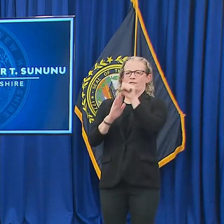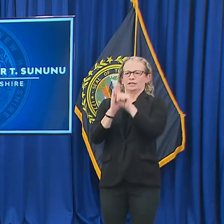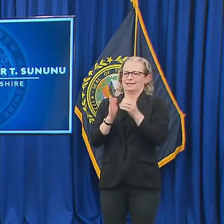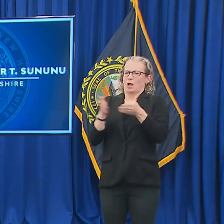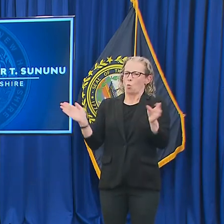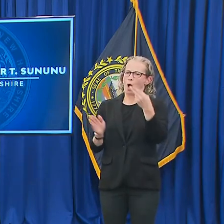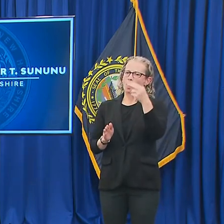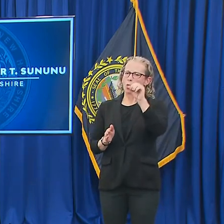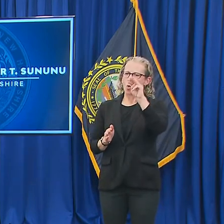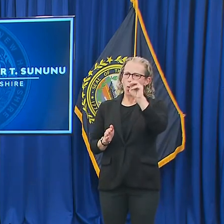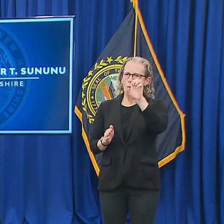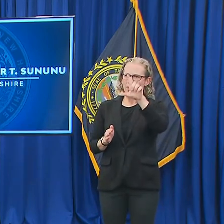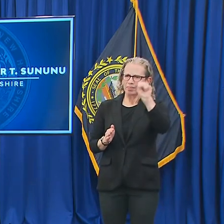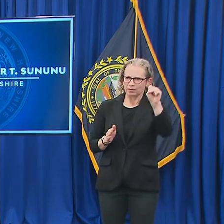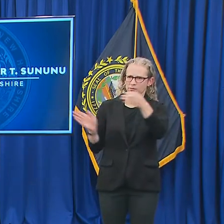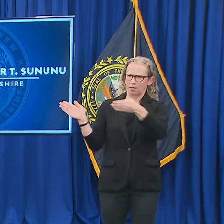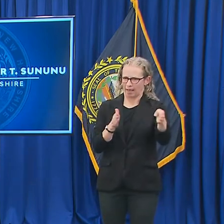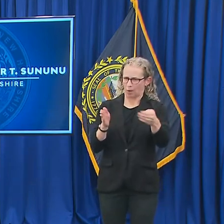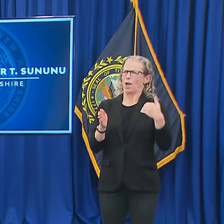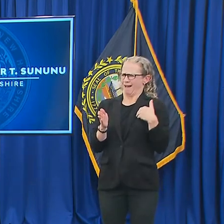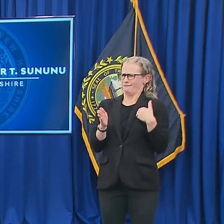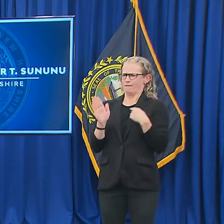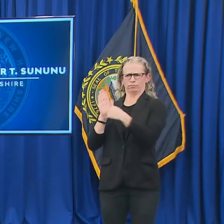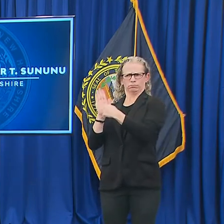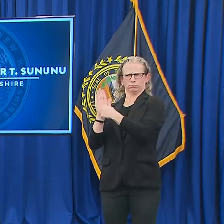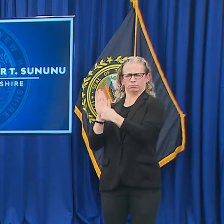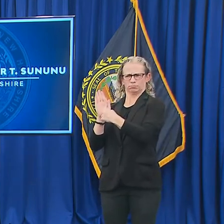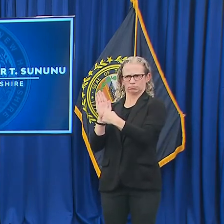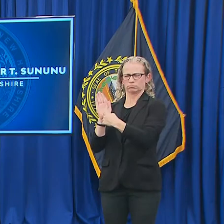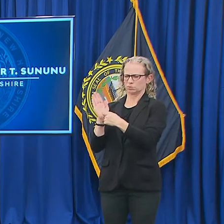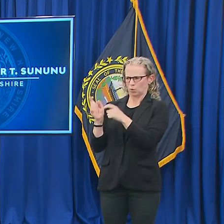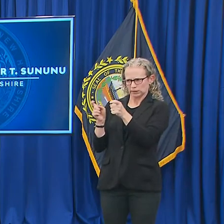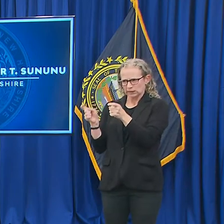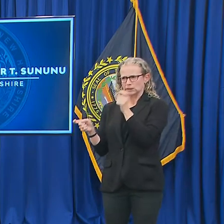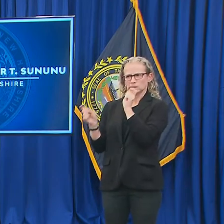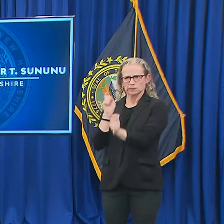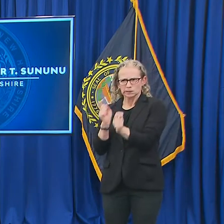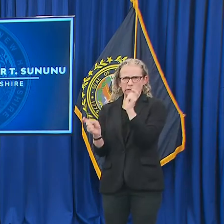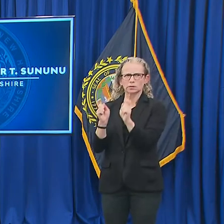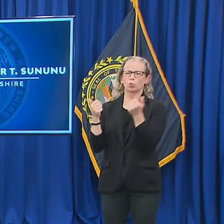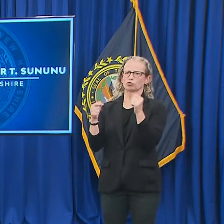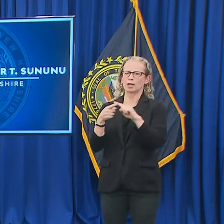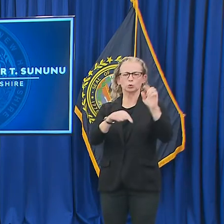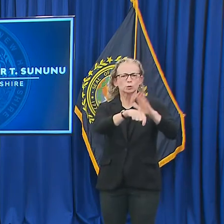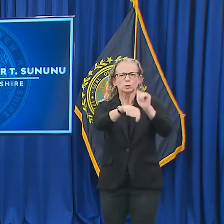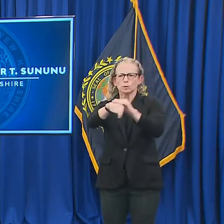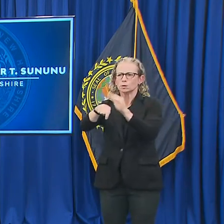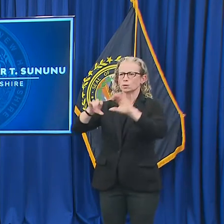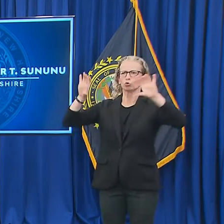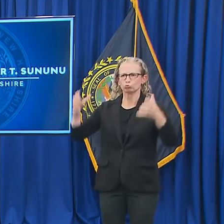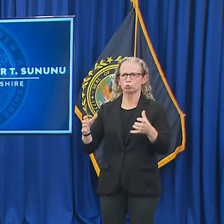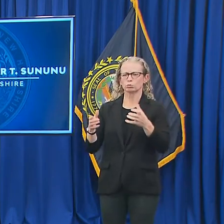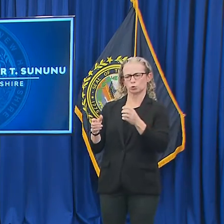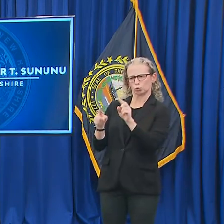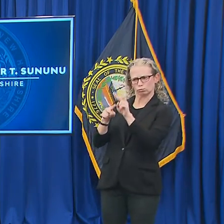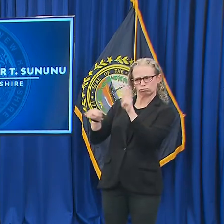These three things with an executive order would really make a difference we can do that, too. But it doesn't get to your point, it doesn't stop after three or four weeks.